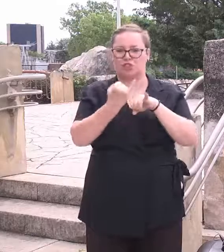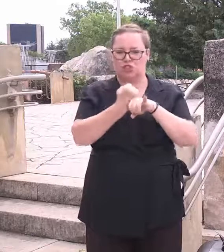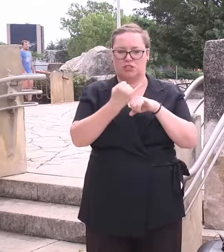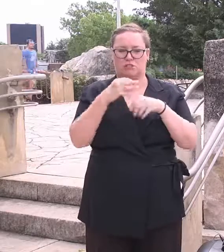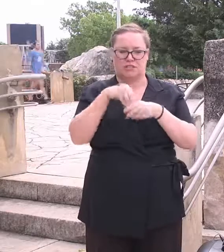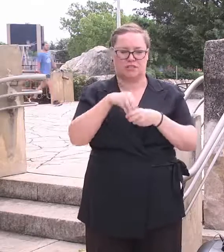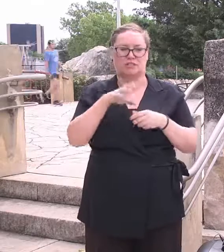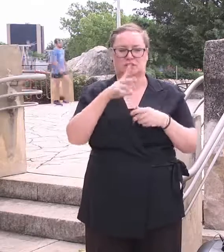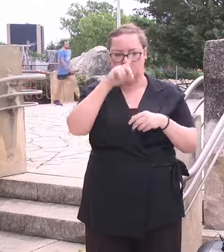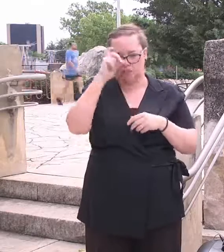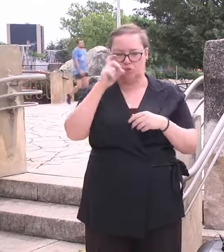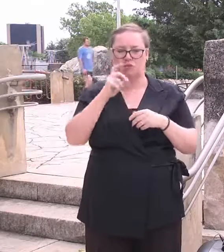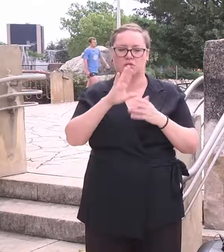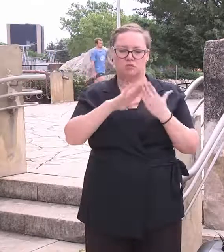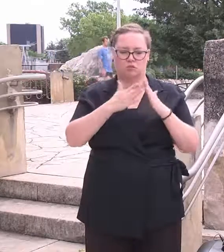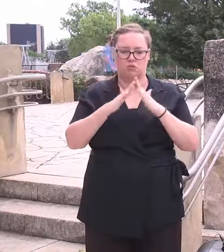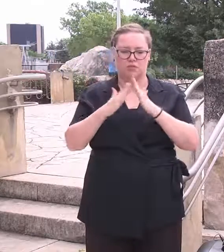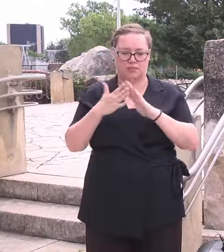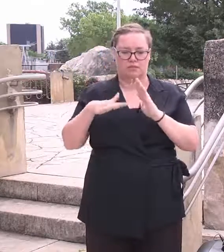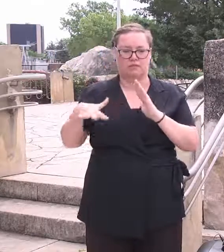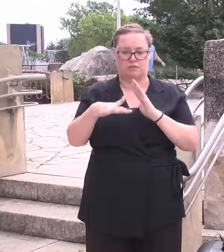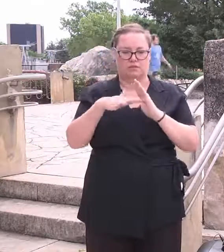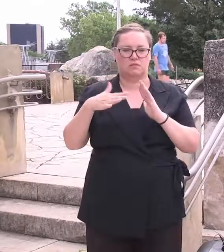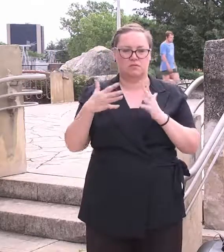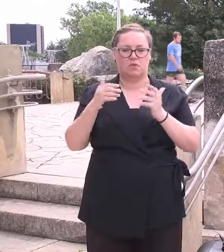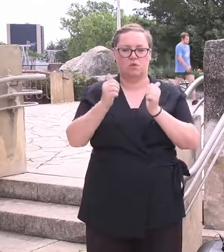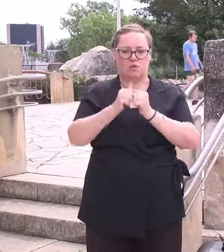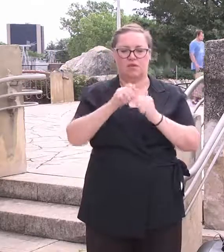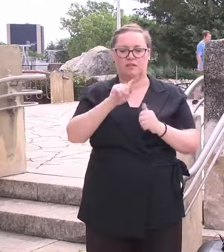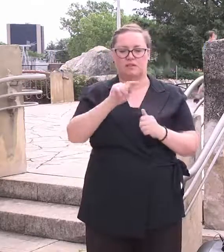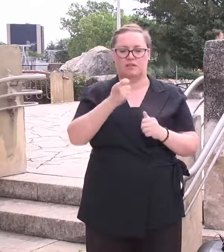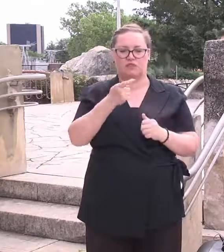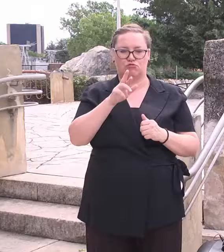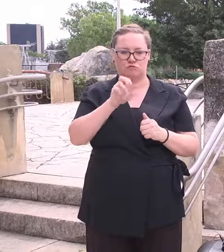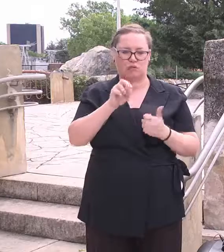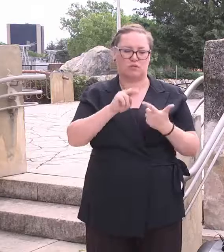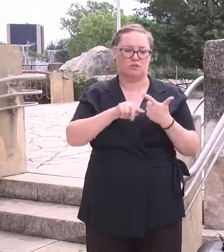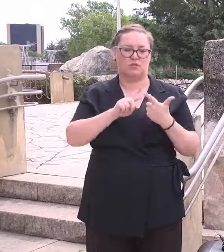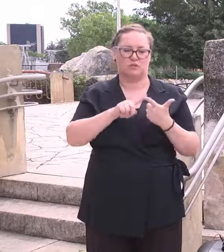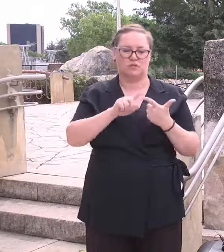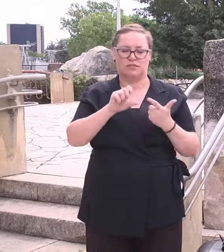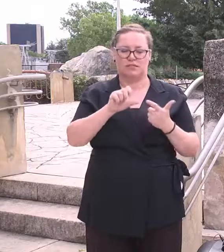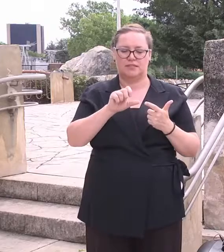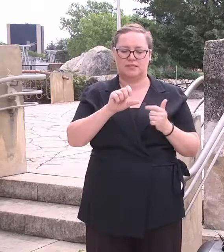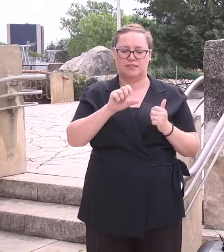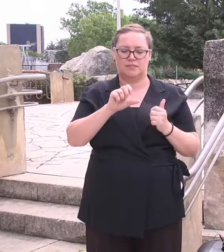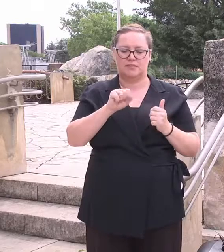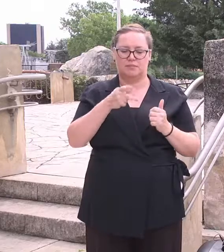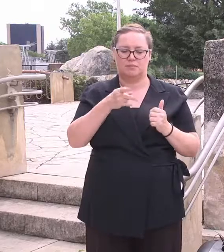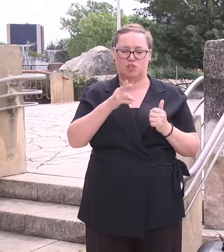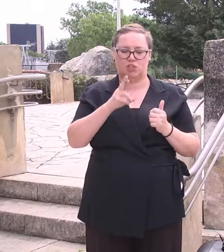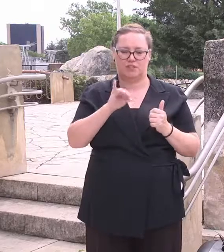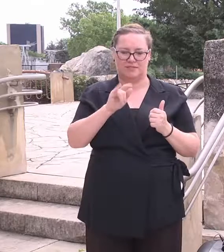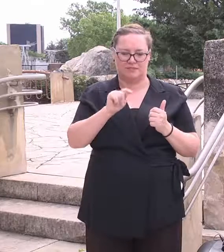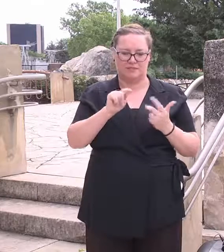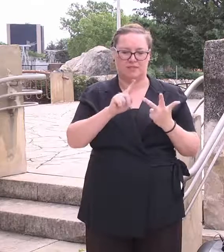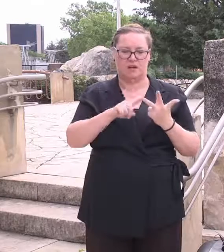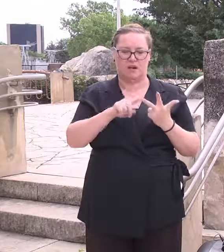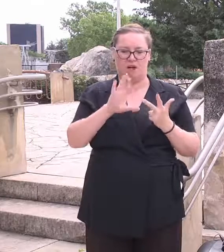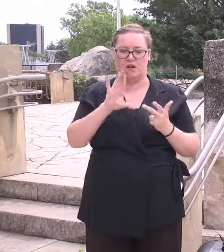text run Aviation uh spirit Aeros systems and Cox machine uh those three employers we we're at the